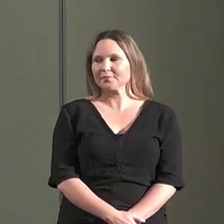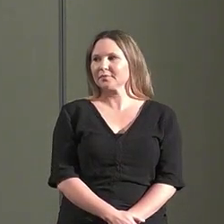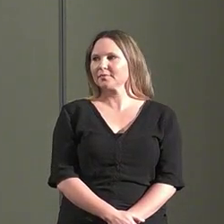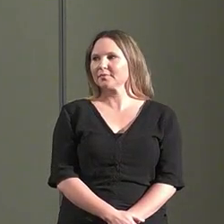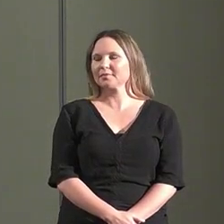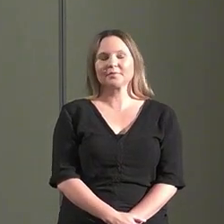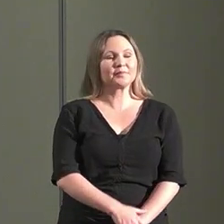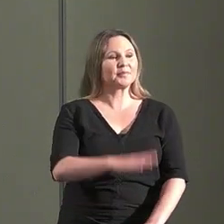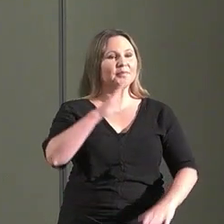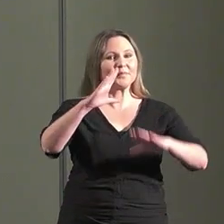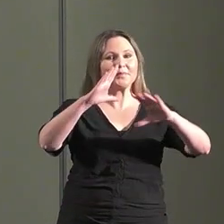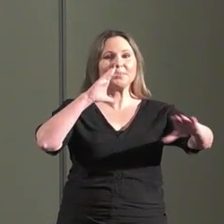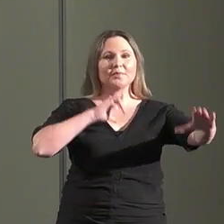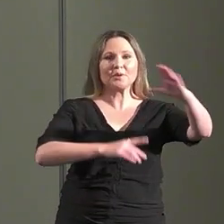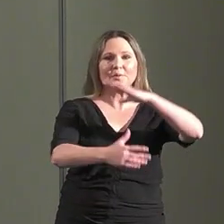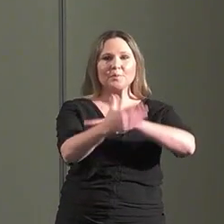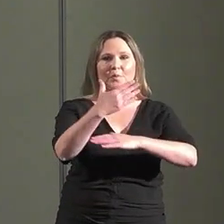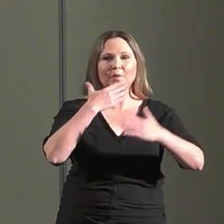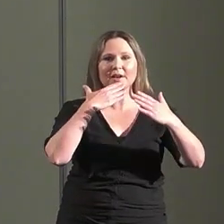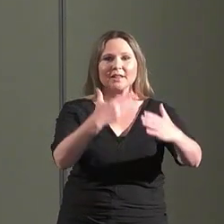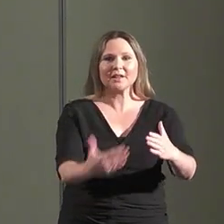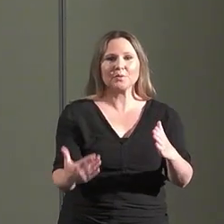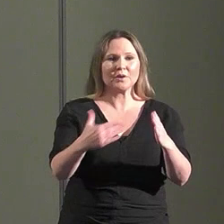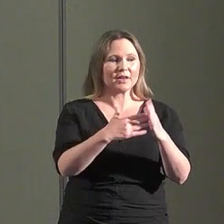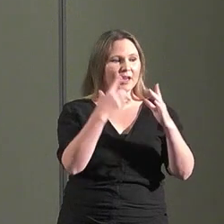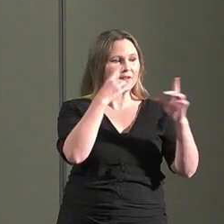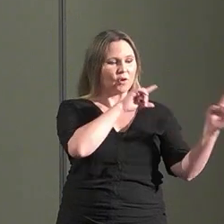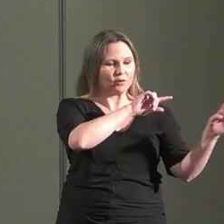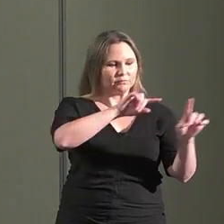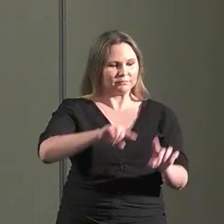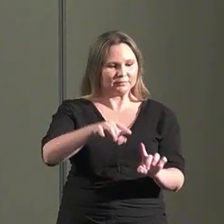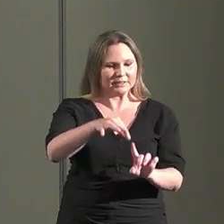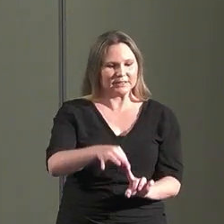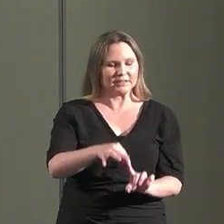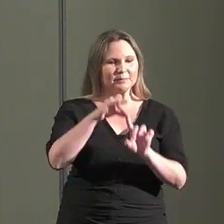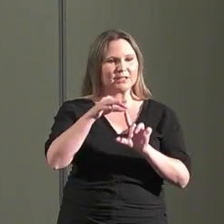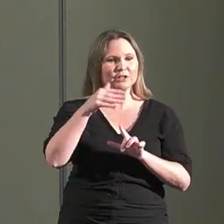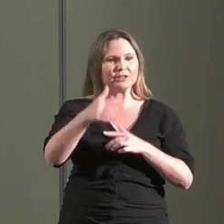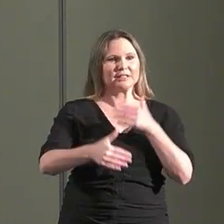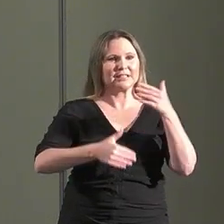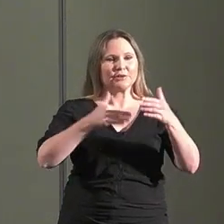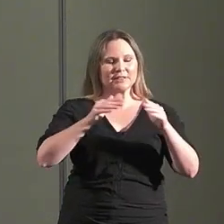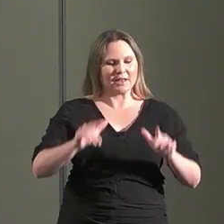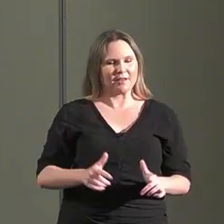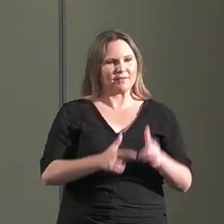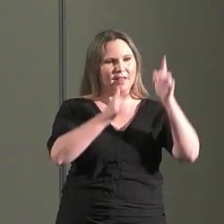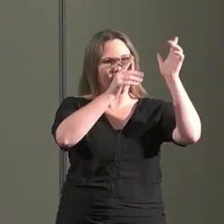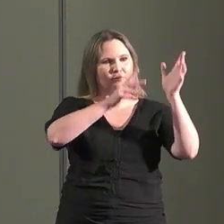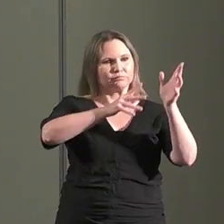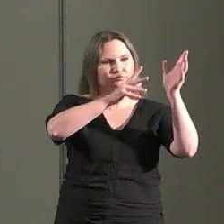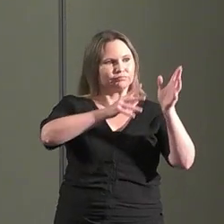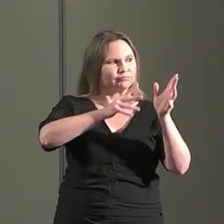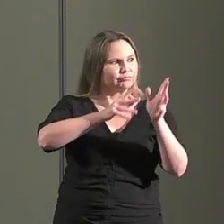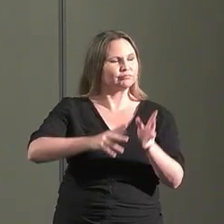Well good morning thank you again for attending the special series of live stream.